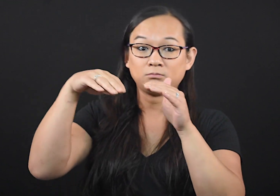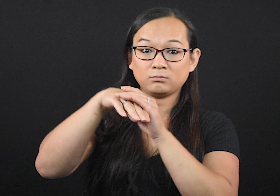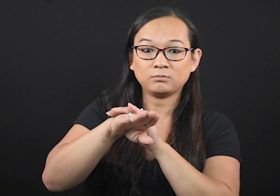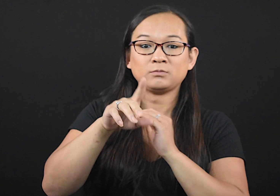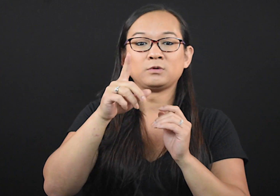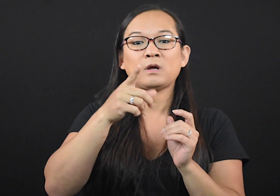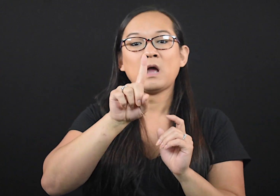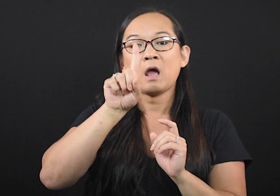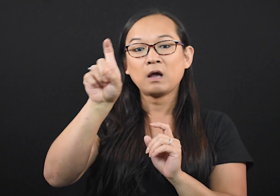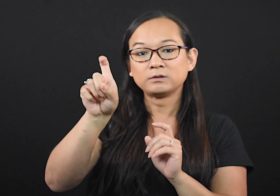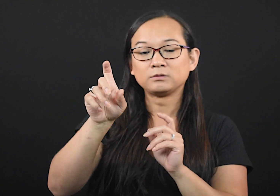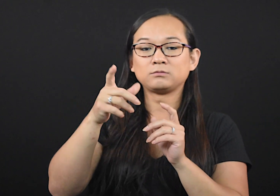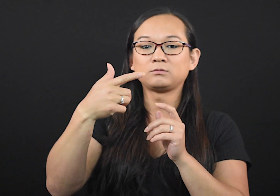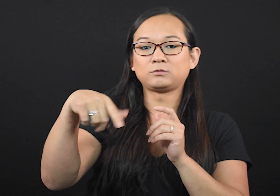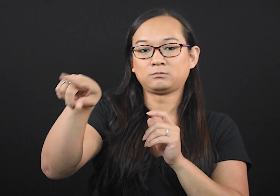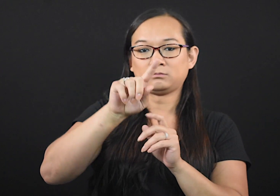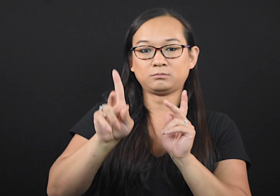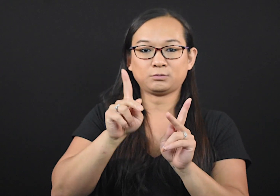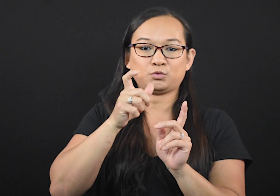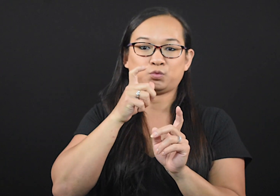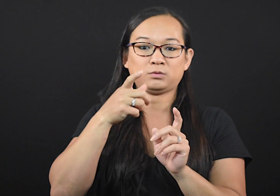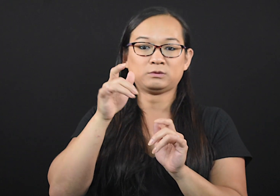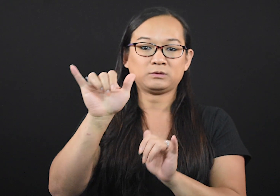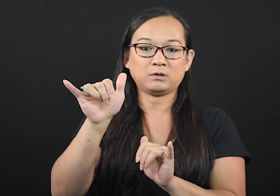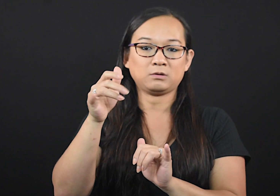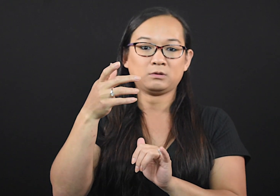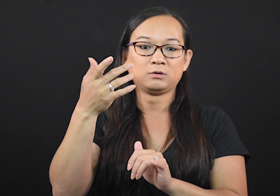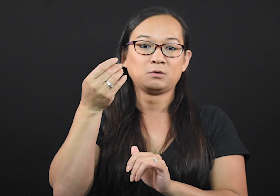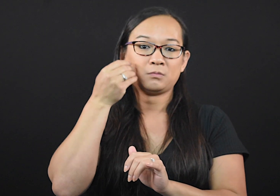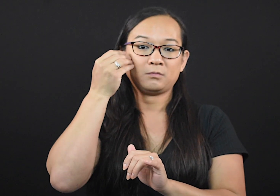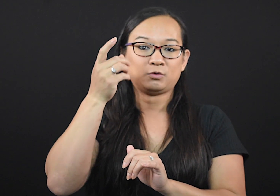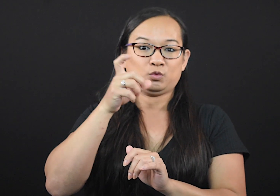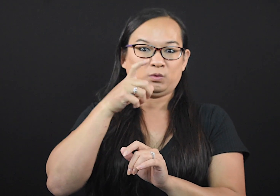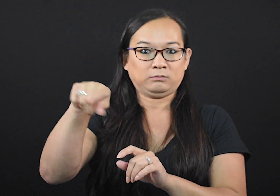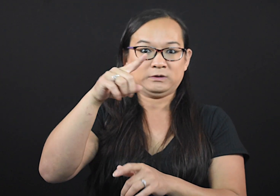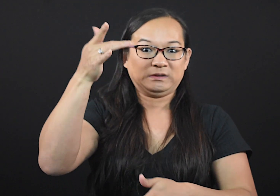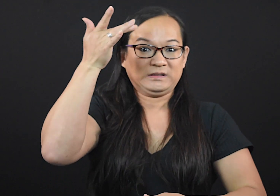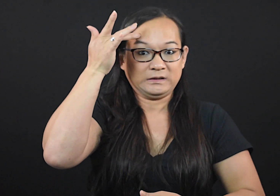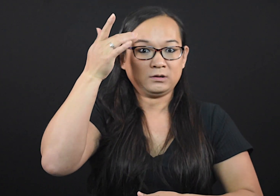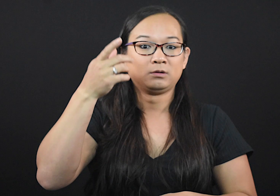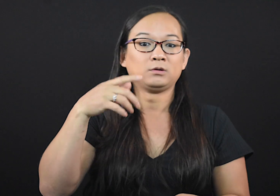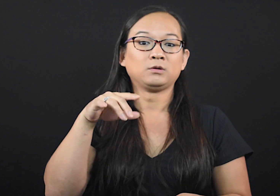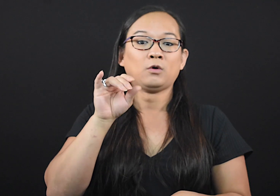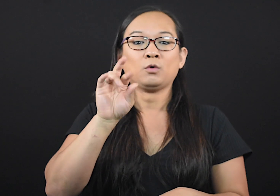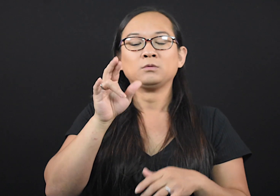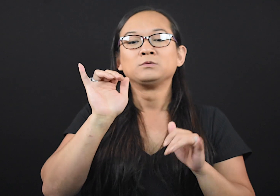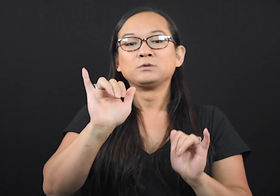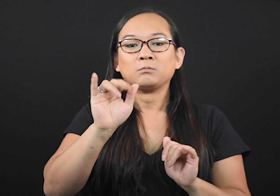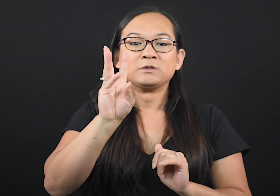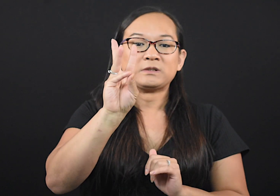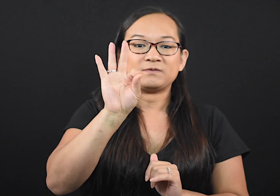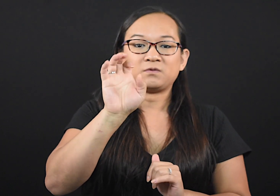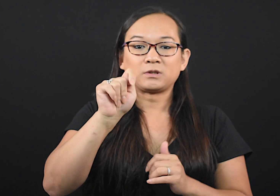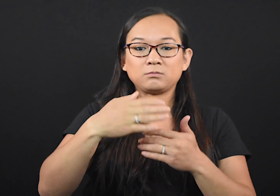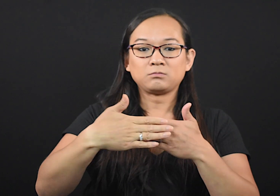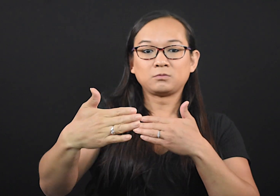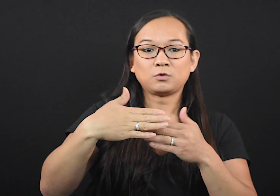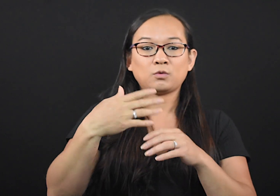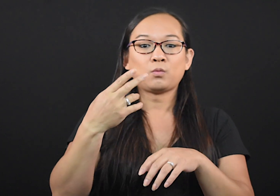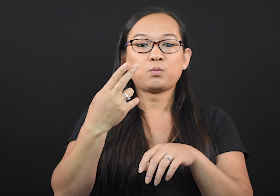have in-person visits, ask guests to stay home if they are sick and ask them to stay 6 feet